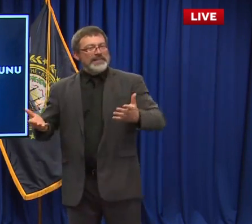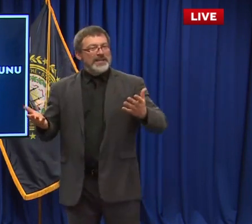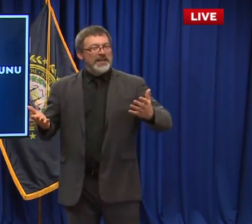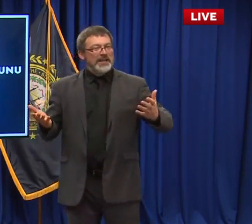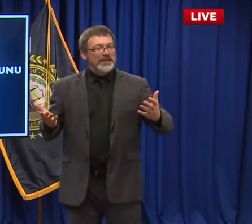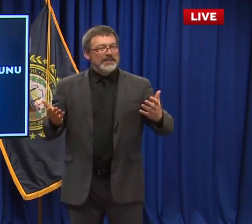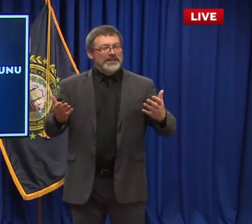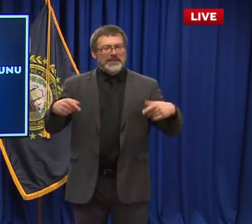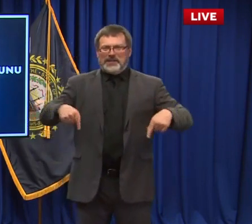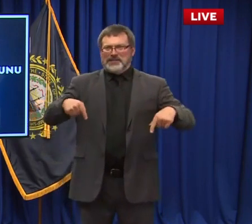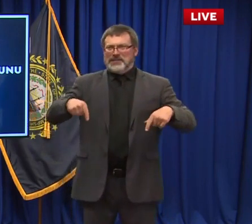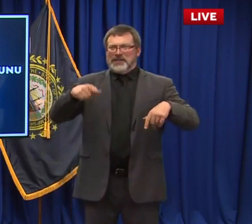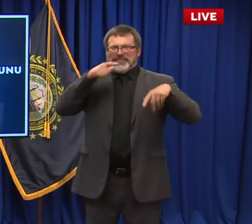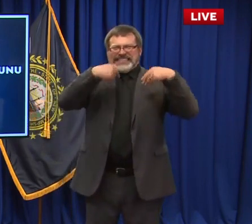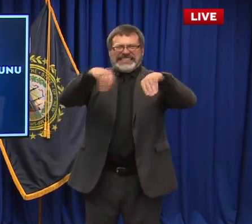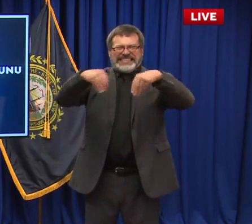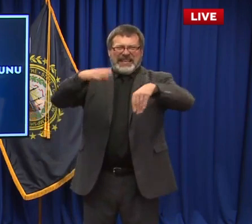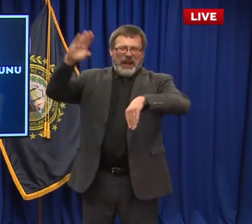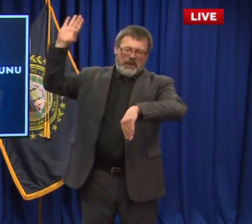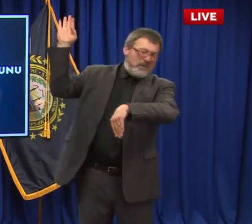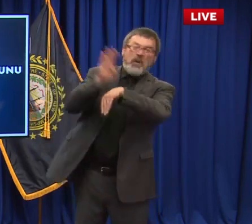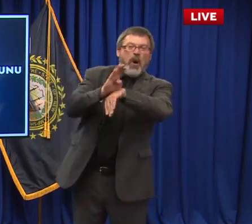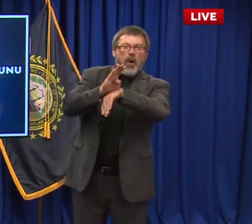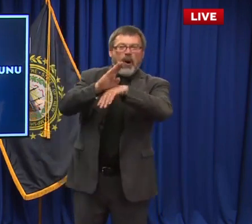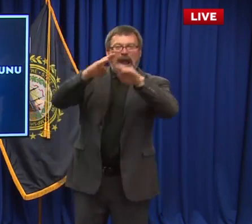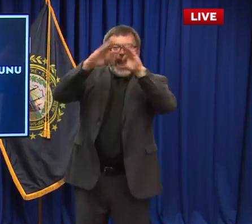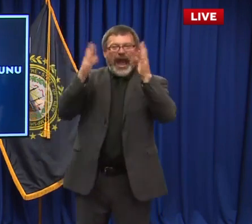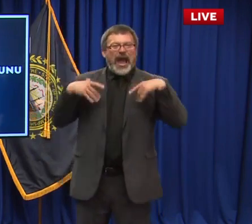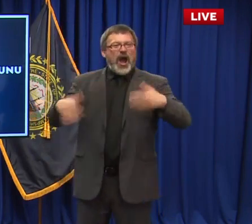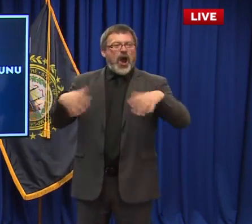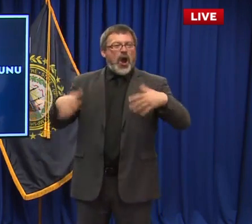THAT IS A WHOLE OTHER STORY. OUR REAL ESTATE IS BOOMING.